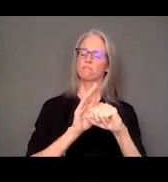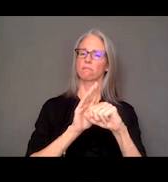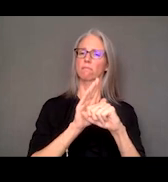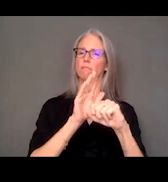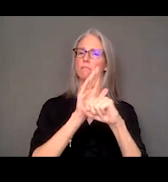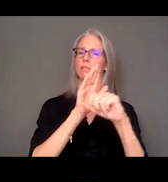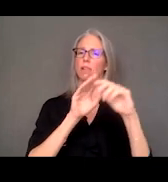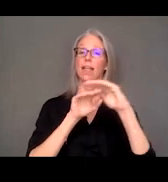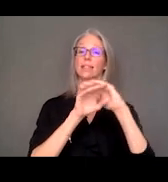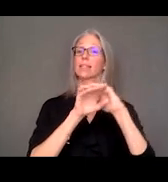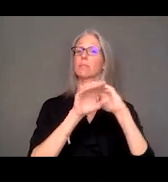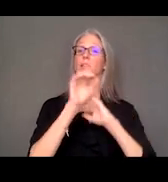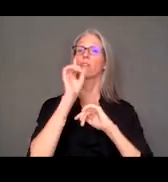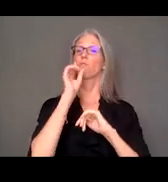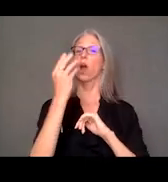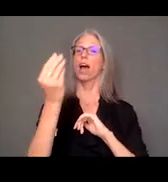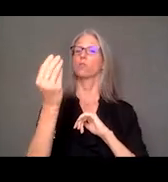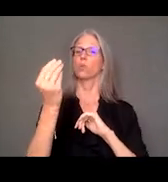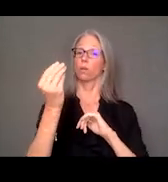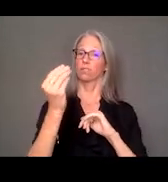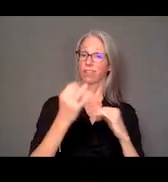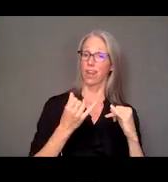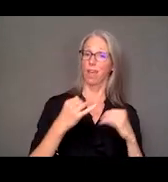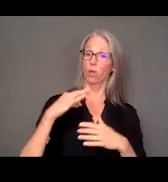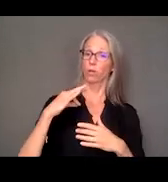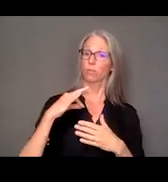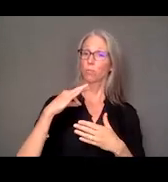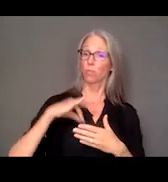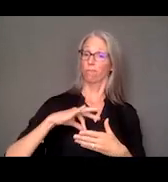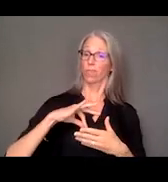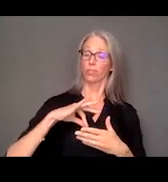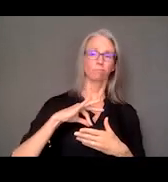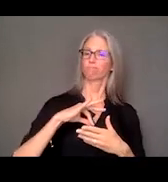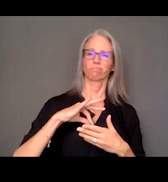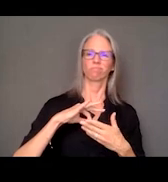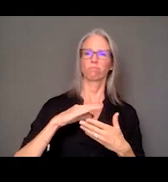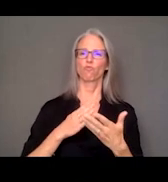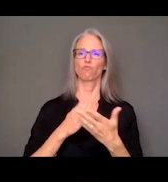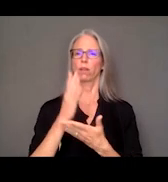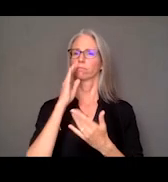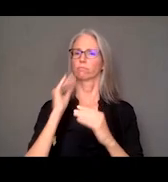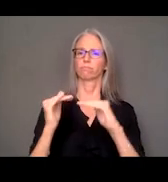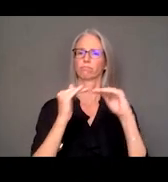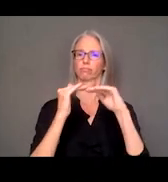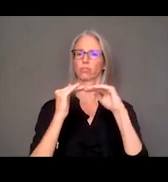transforming it from a privilege to a fundamental right for all. Welcome, Philip.